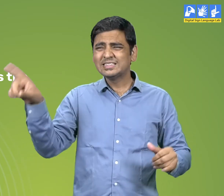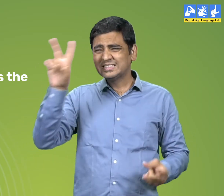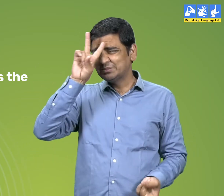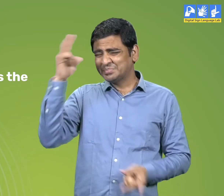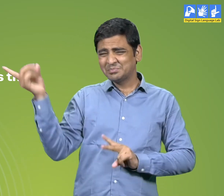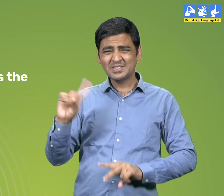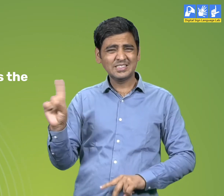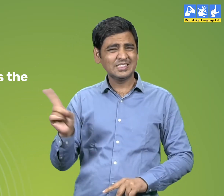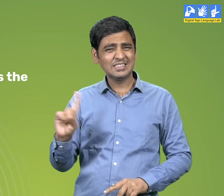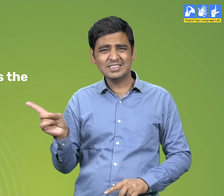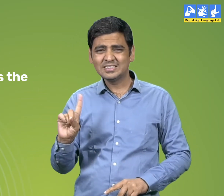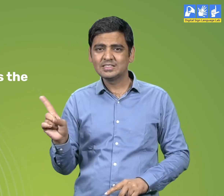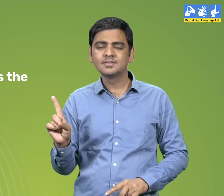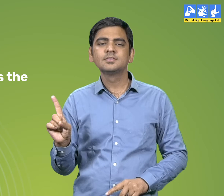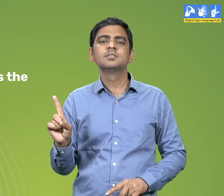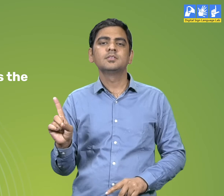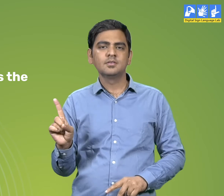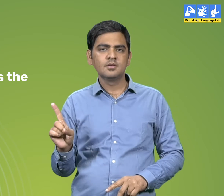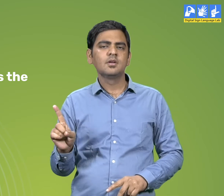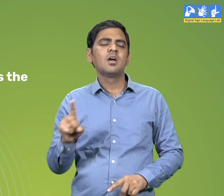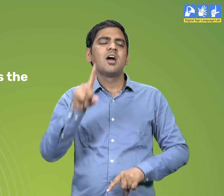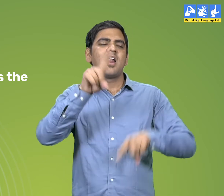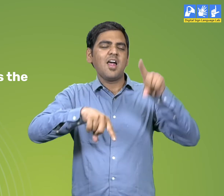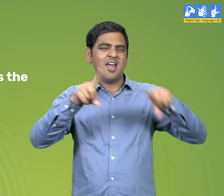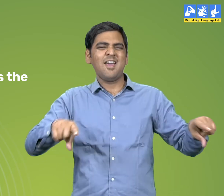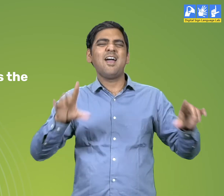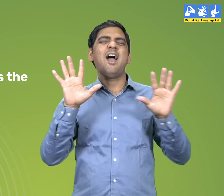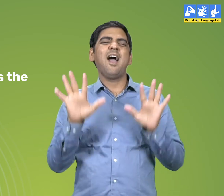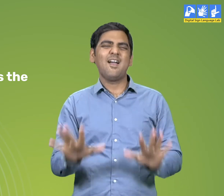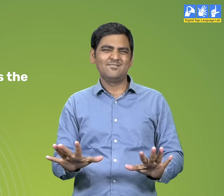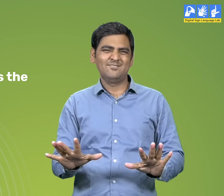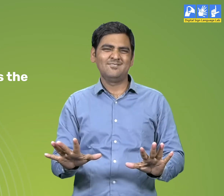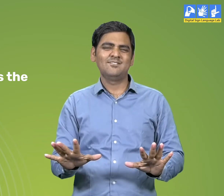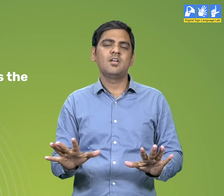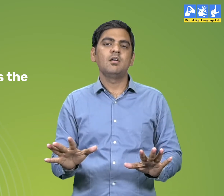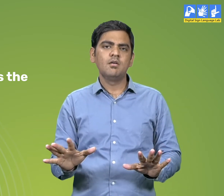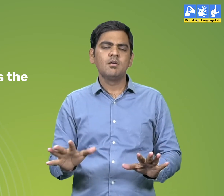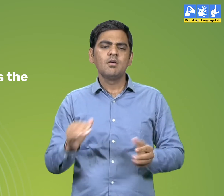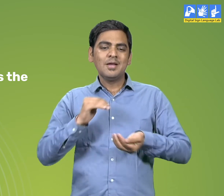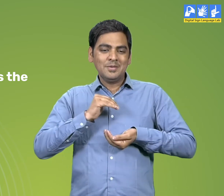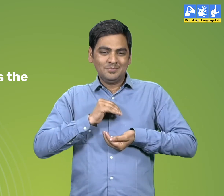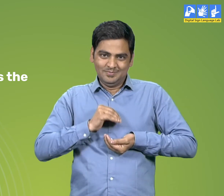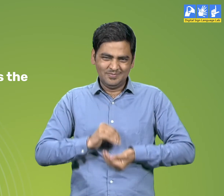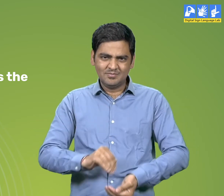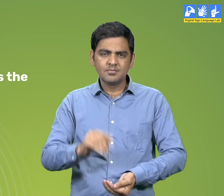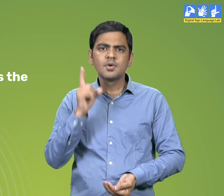This is a common misconception. In fact, there are various types of hearing loss